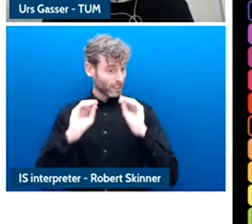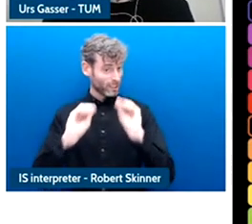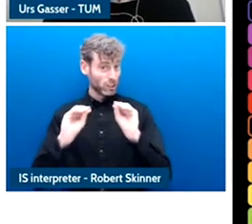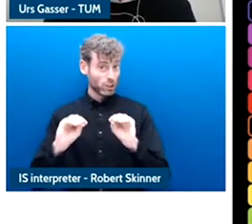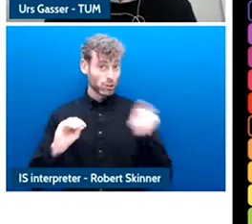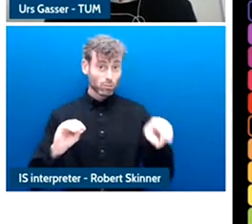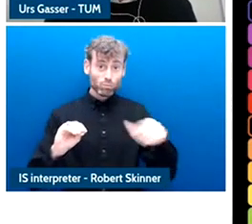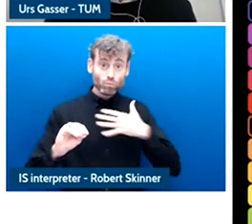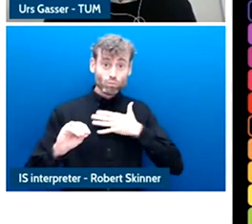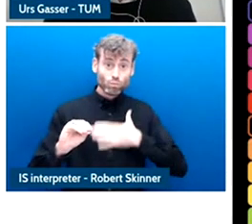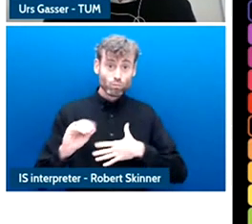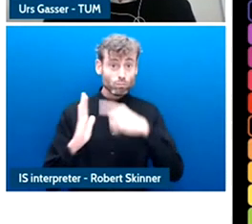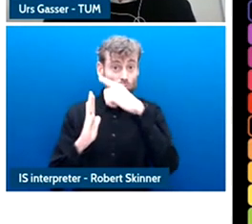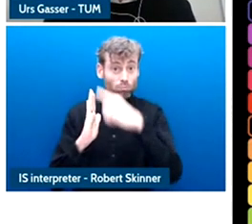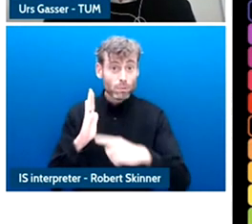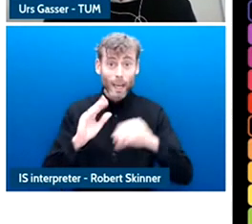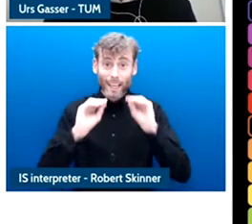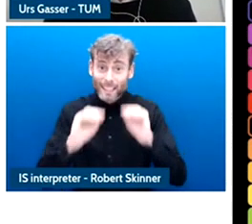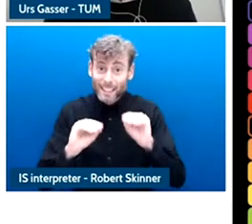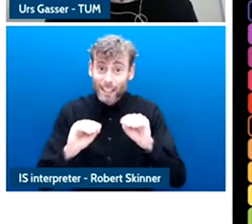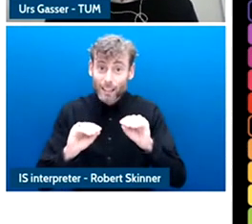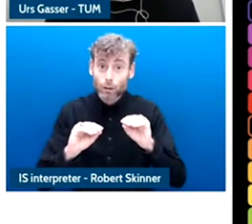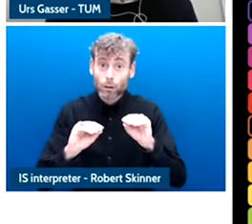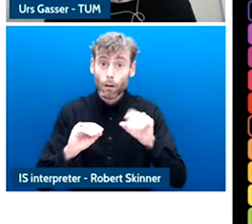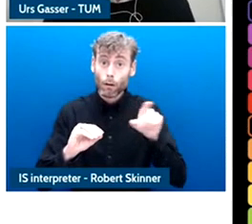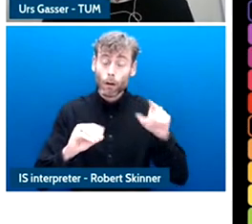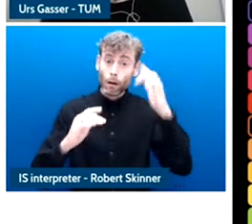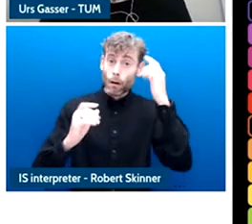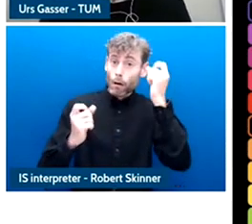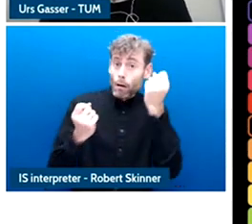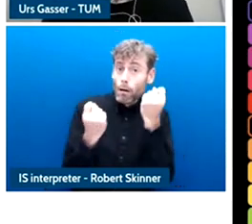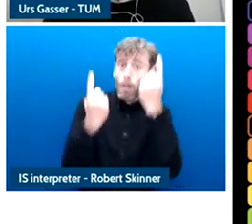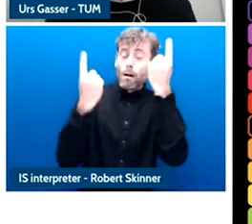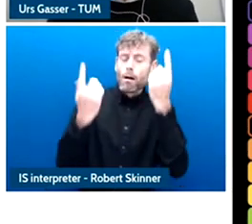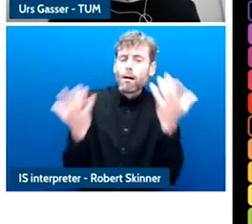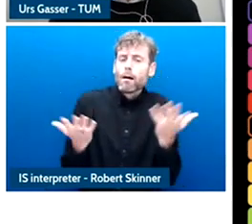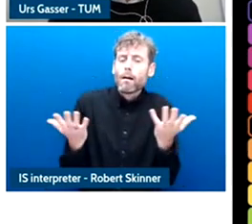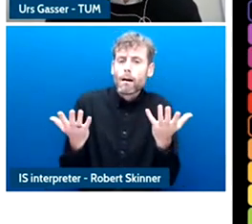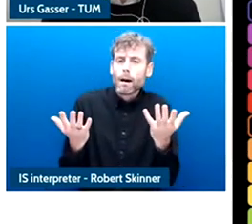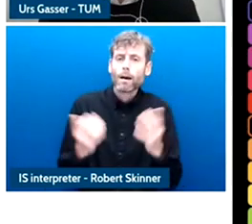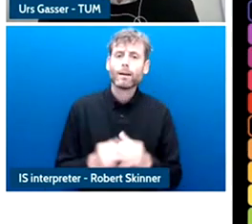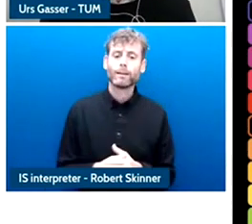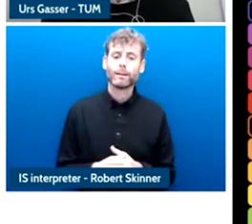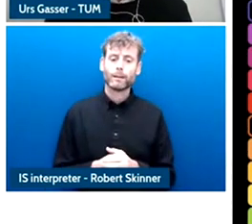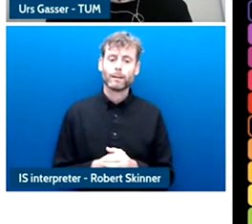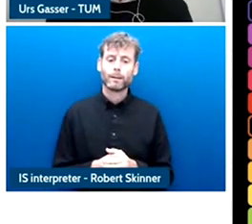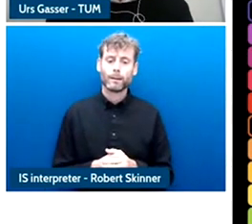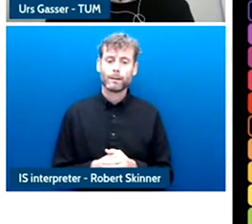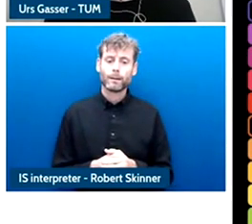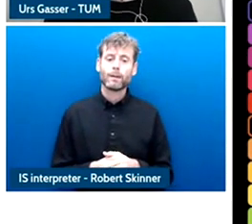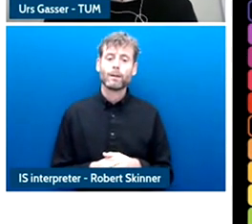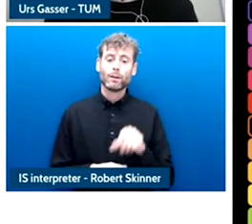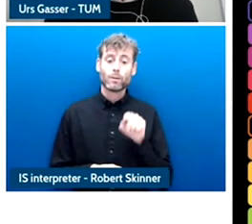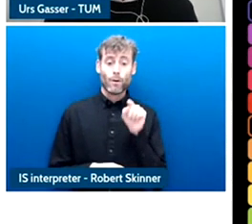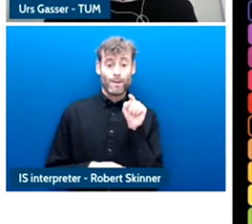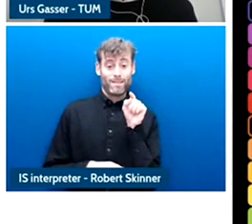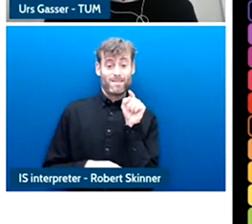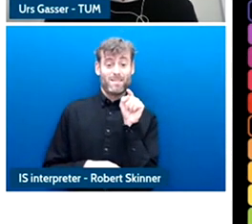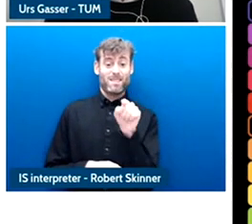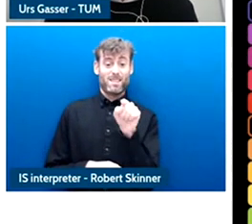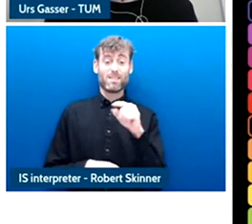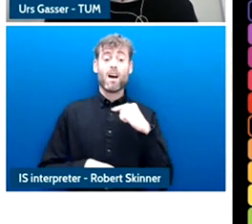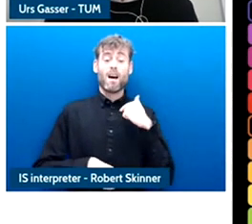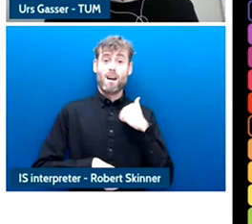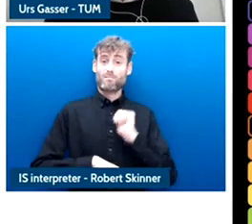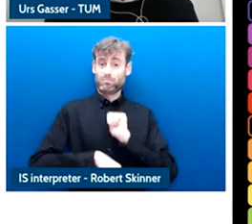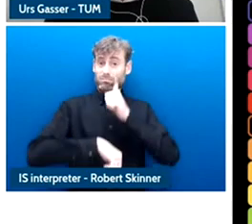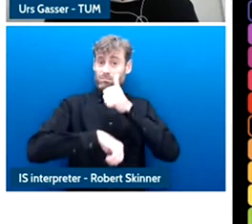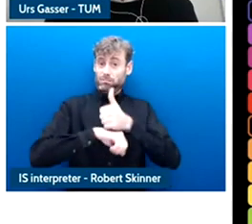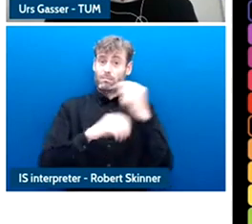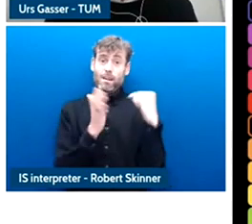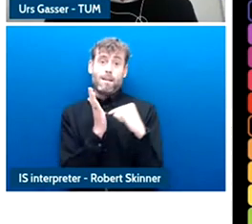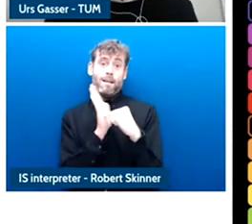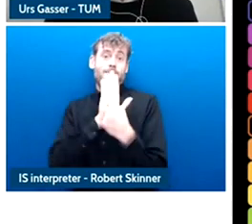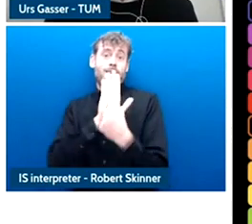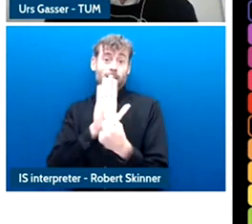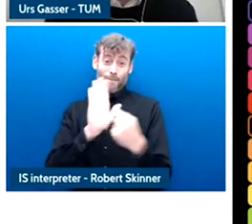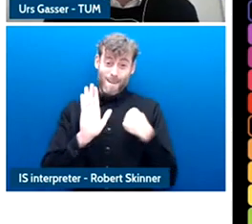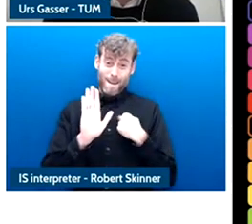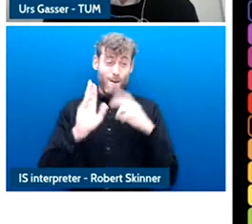that are now used around the world and I'm featuring that not to promote berk the